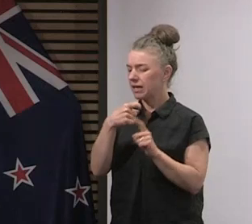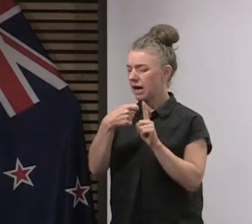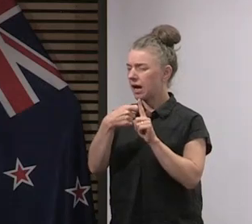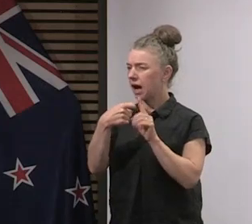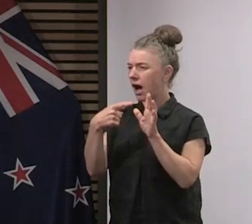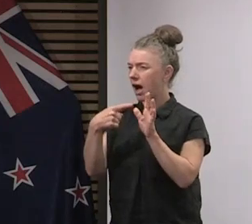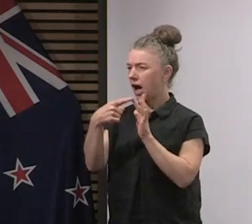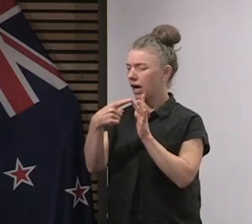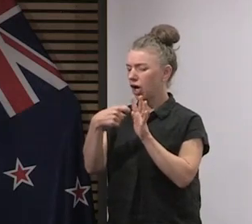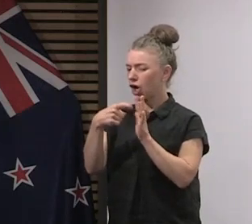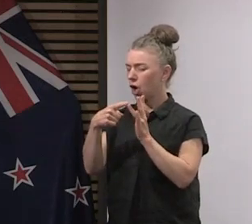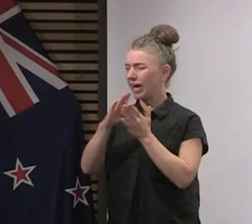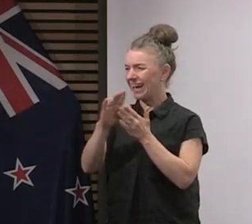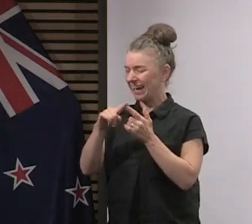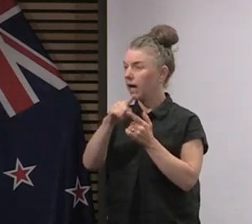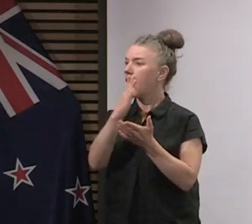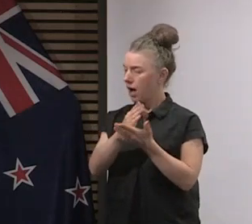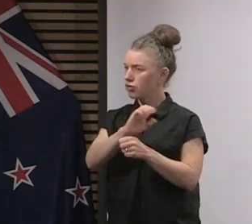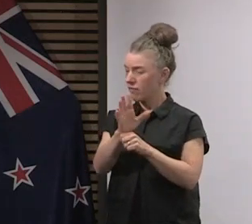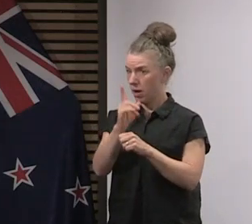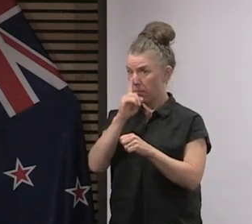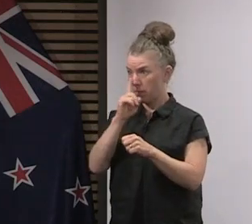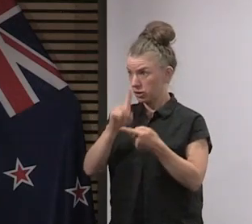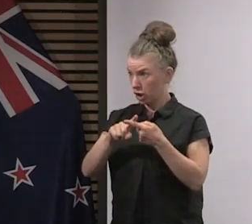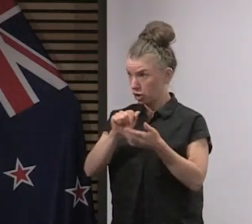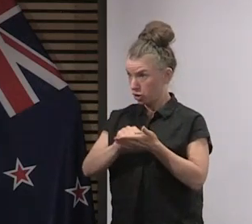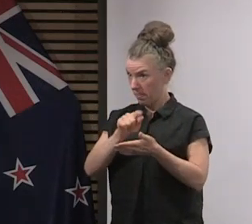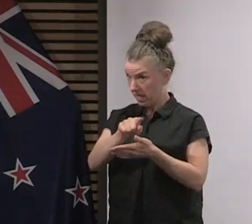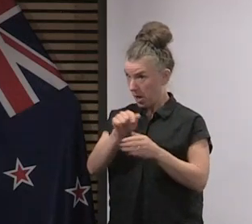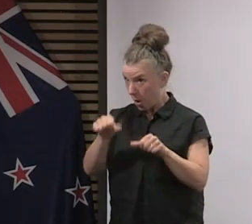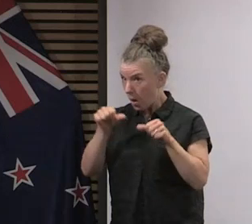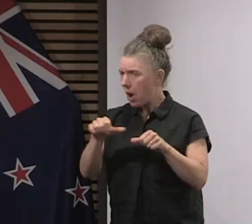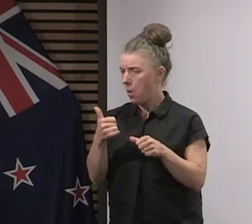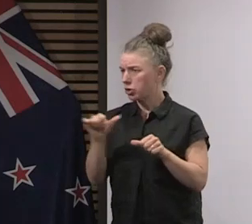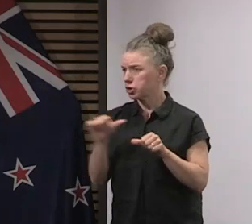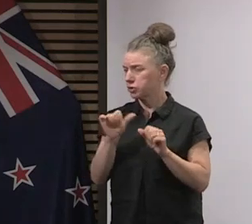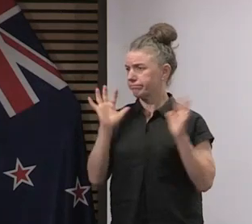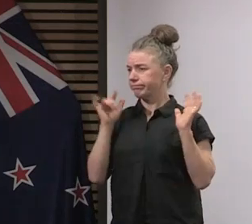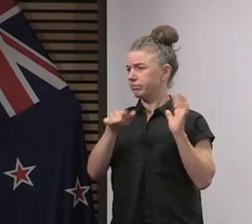supermarket worker and the Kaikoura supermarket that tested positive? Should people